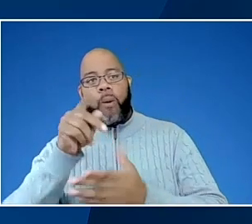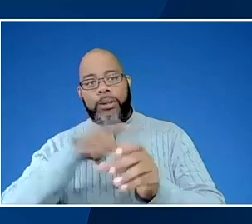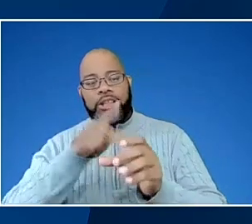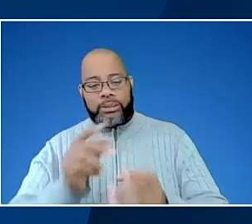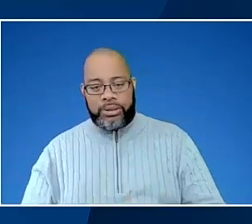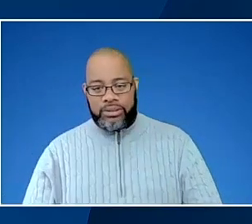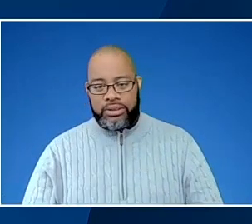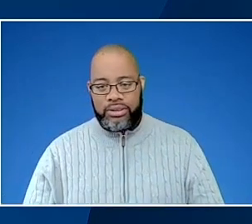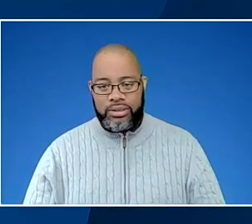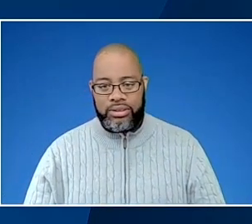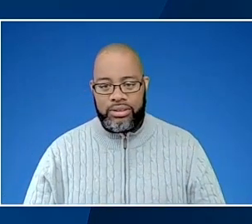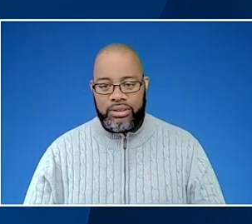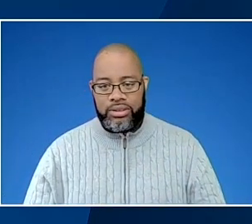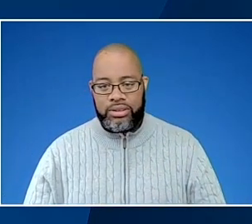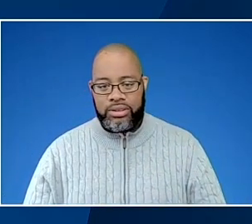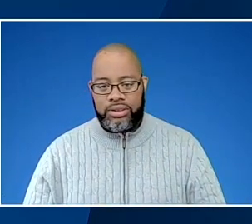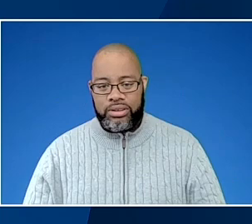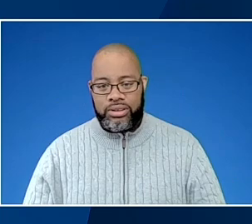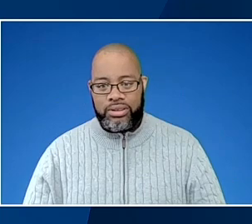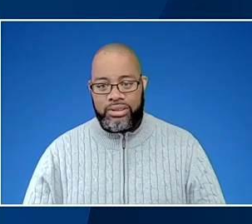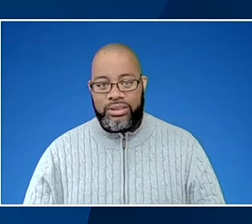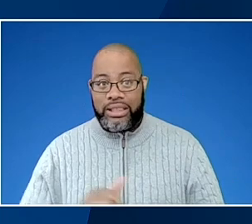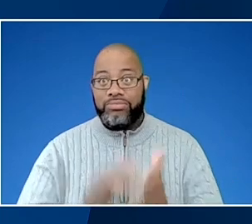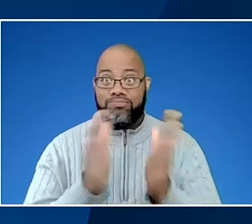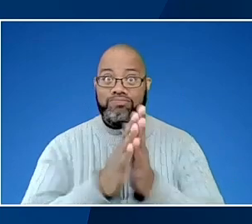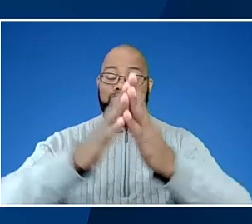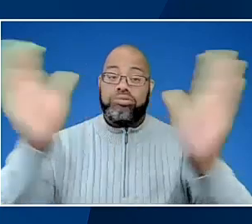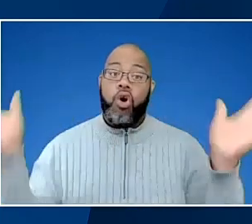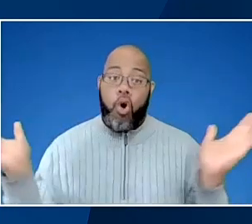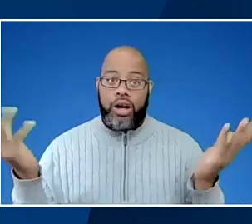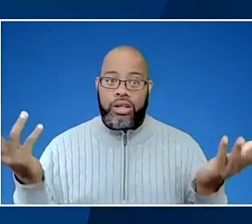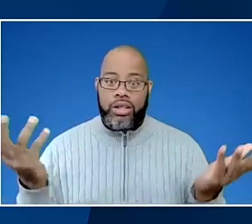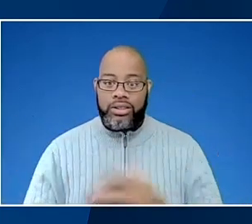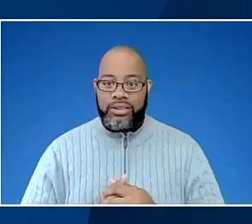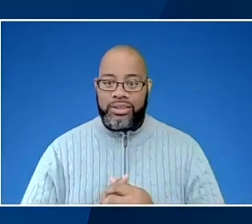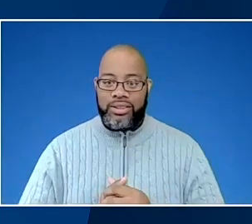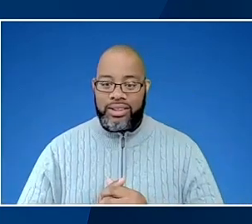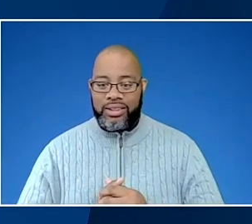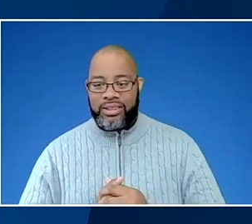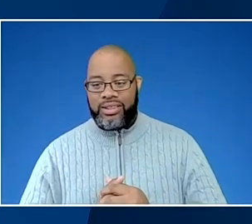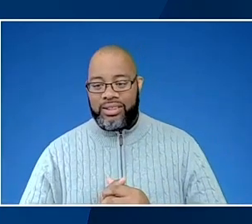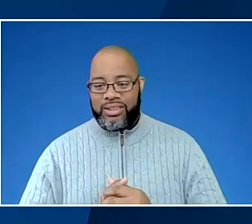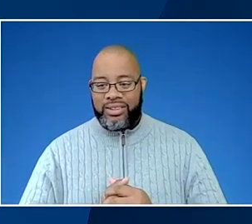Okay. So that's pretty broad. Do you want me to narrow that down?